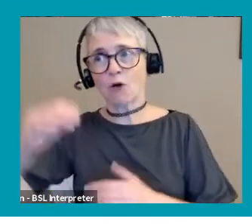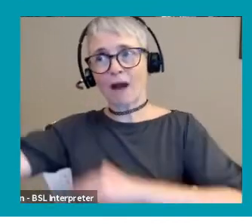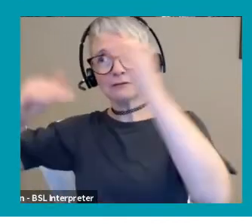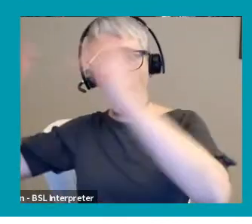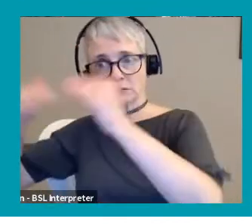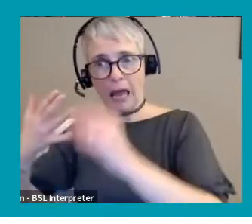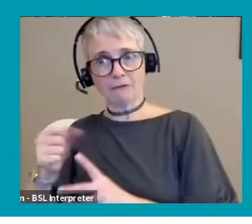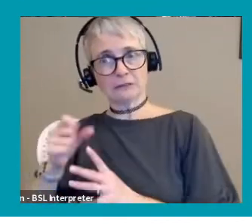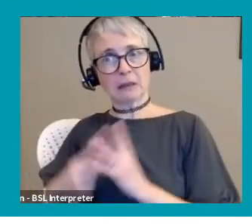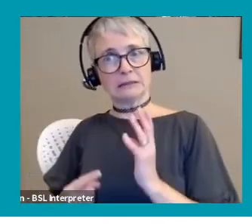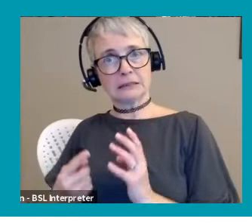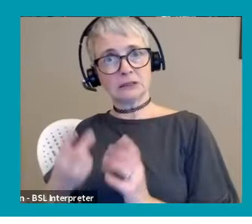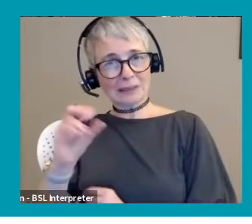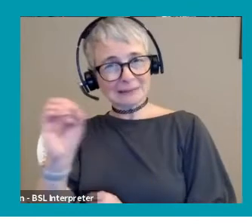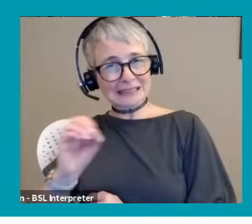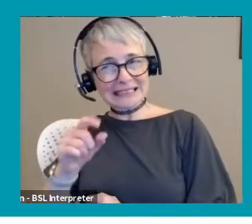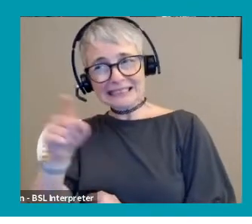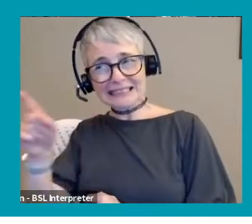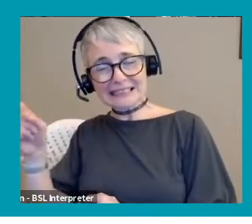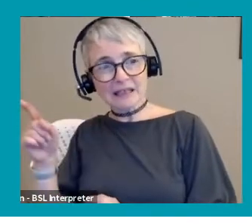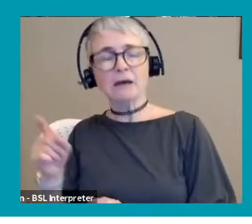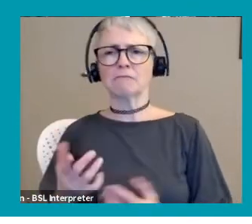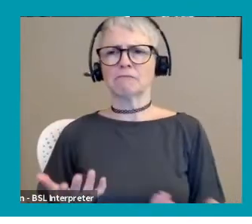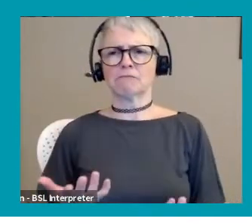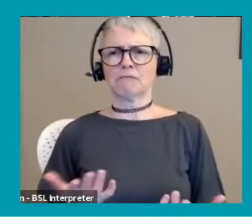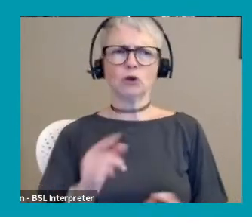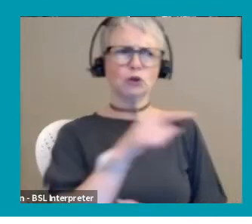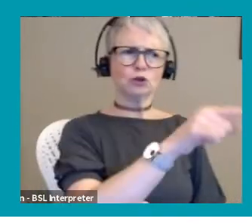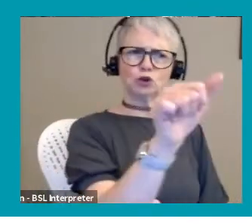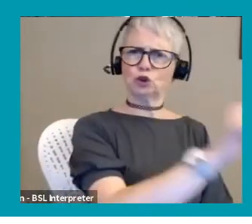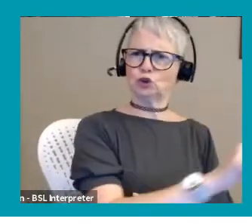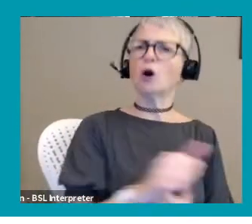Let's make it easier for those people to get into work because we know there